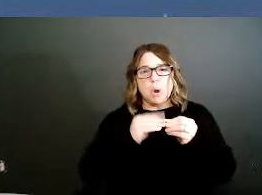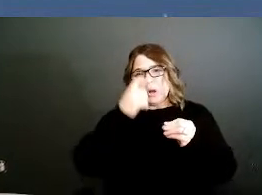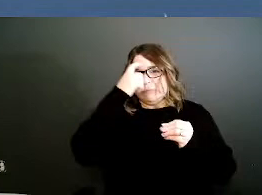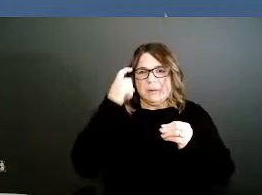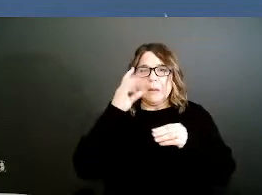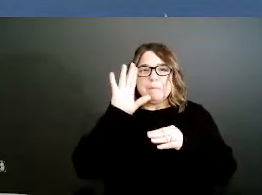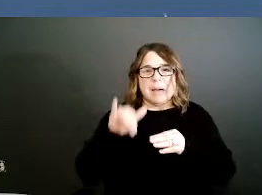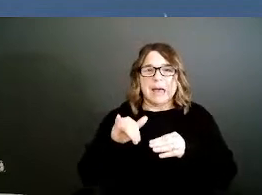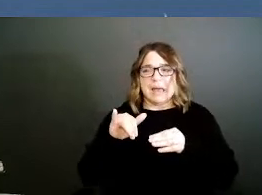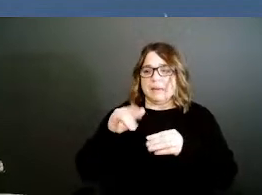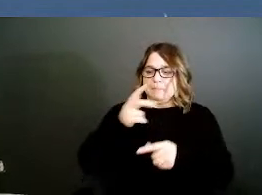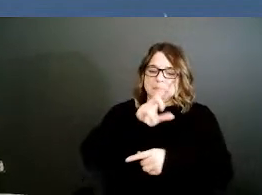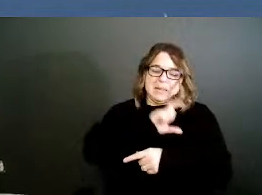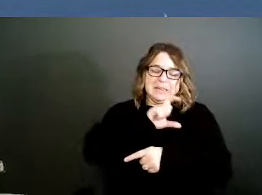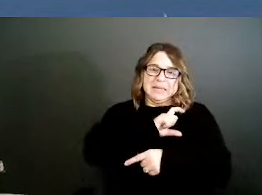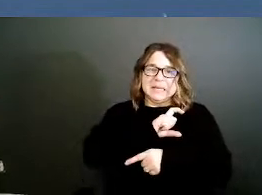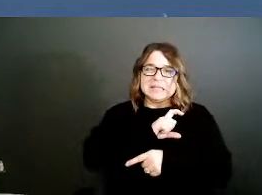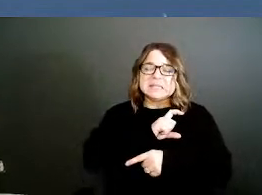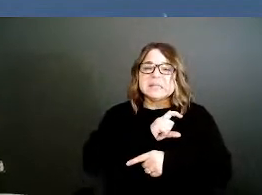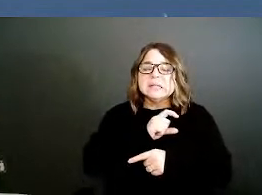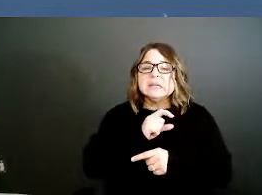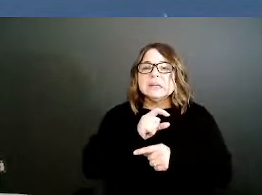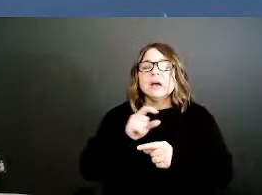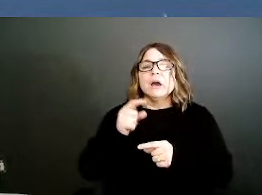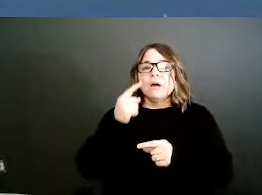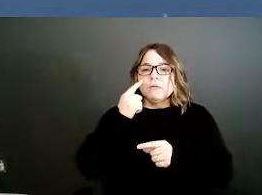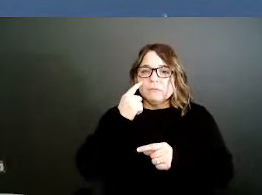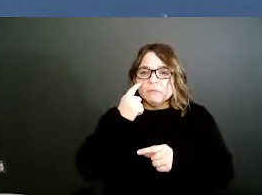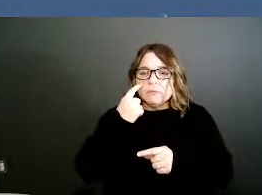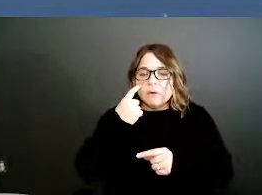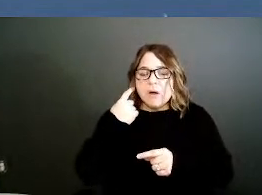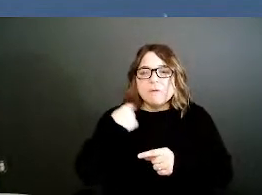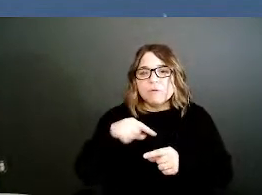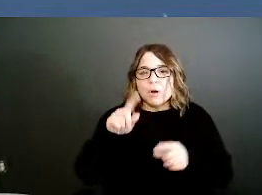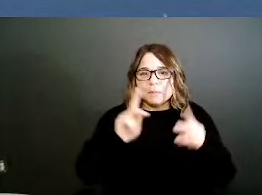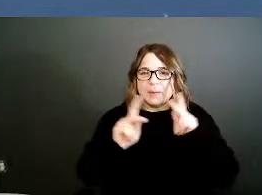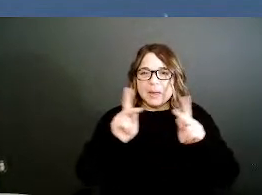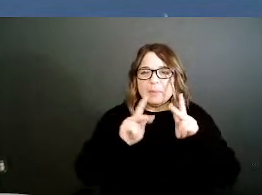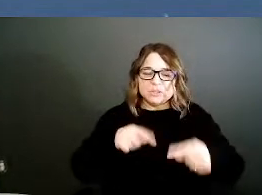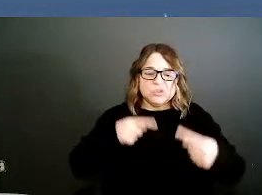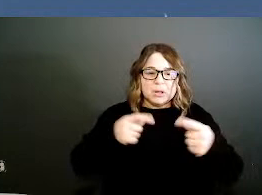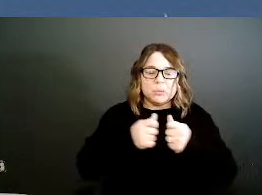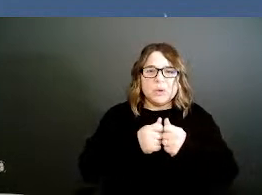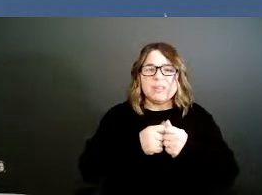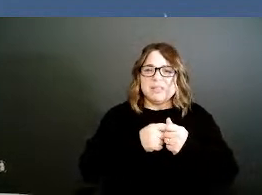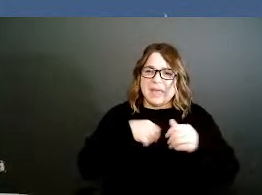AND MENTAL HEALTH, FINANCIAL SECURITY, HOUSING, ADDICTION, MUCH MORE, MPD IS THE LAST PLACE WE SHOULD BE SEEING BUDGET INCREASES.